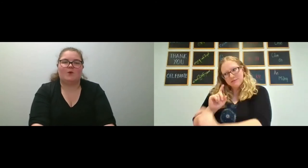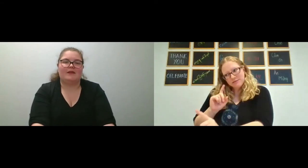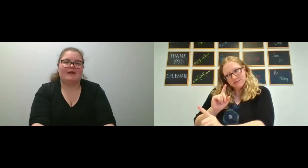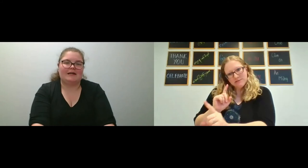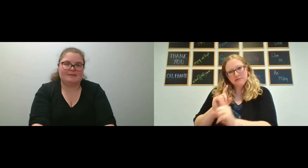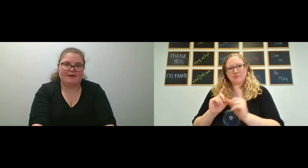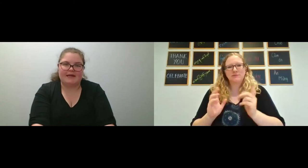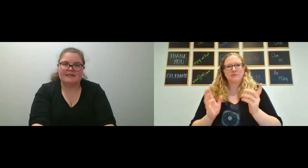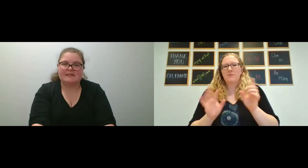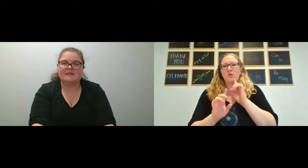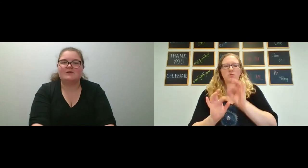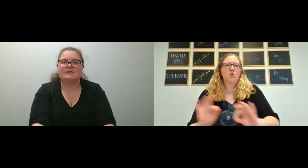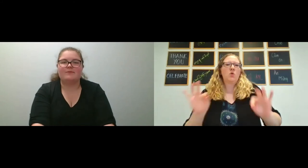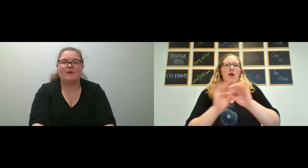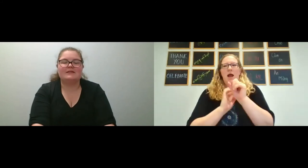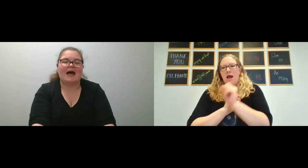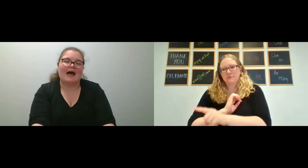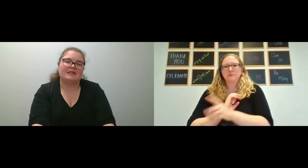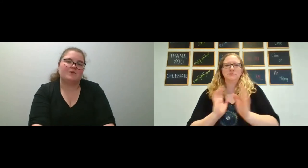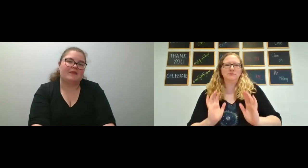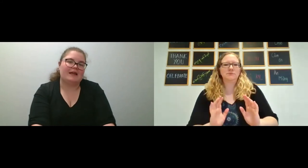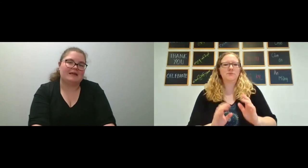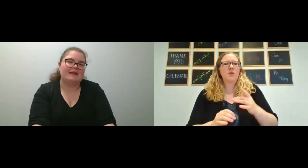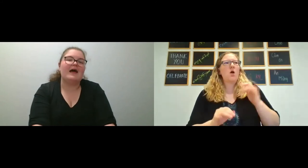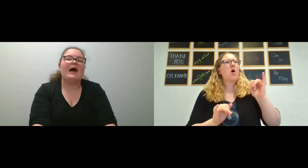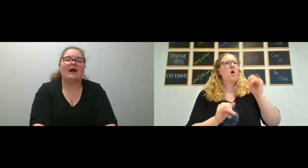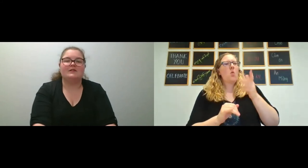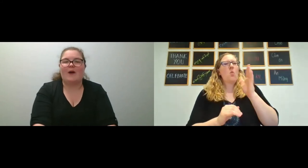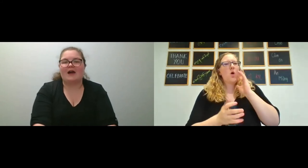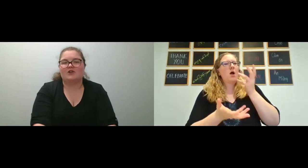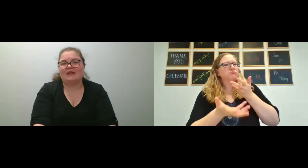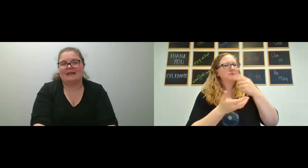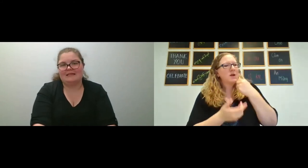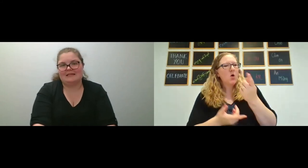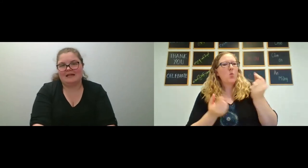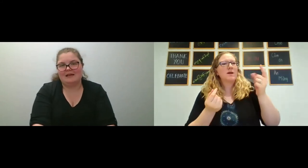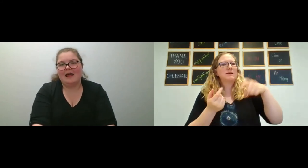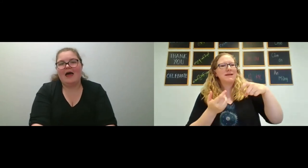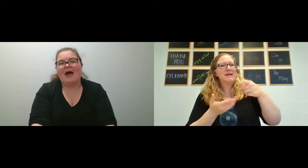or their experiences. So it's important to ask what they need and to actually listen.